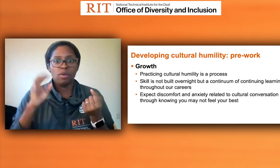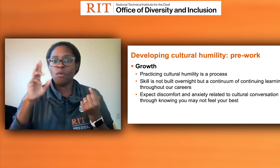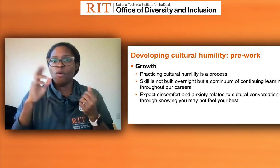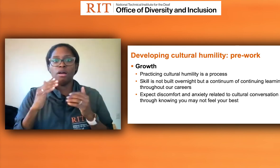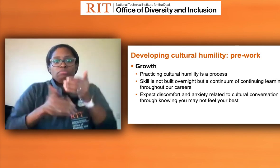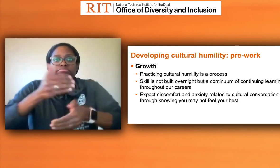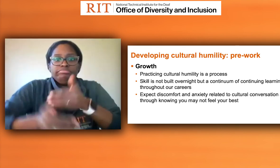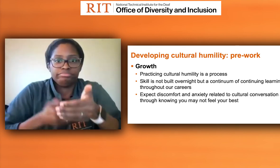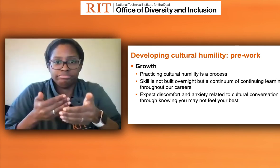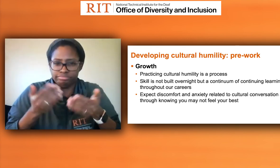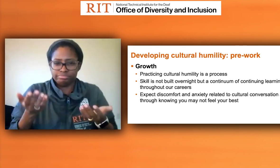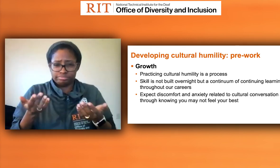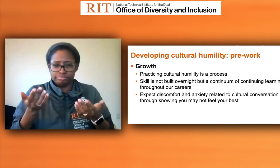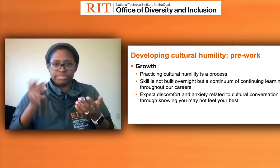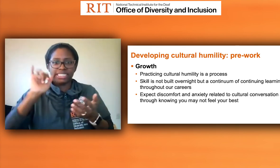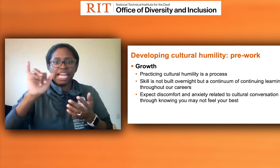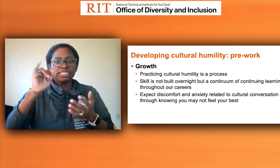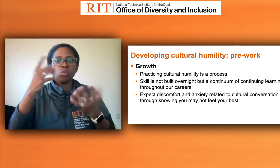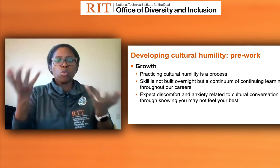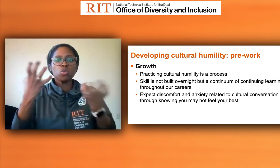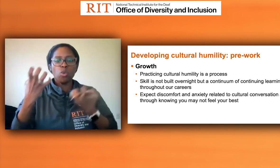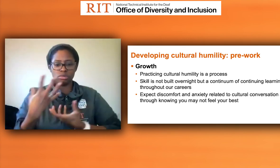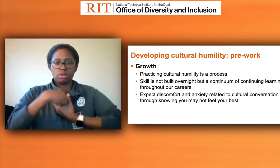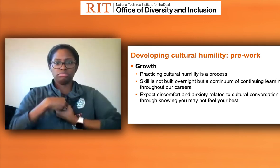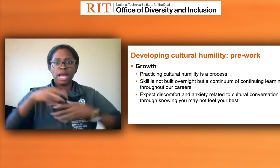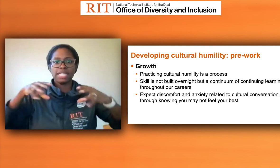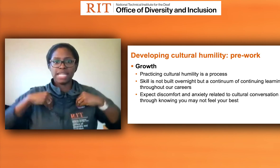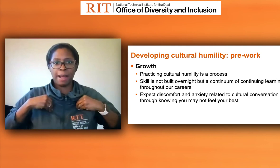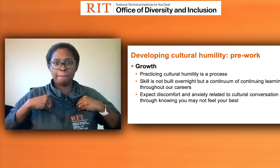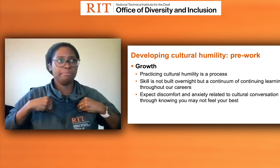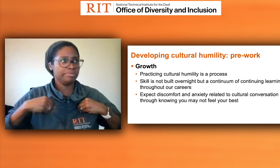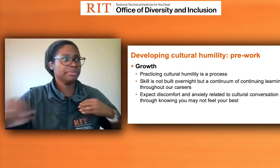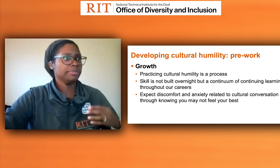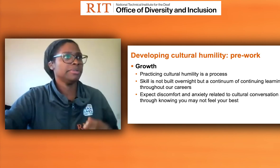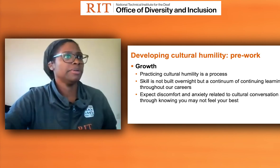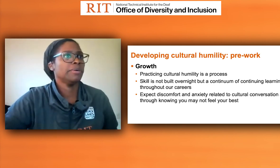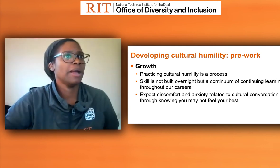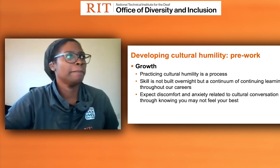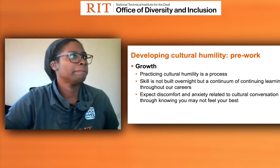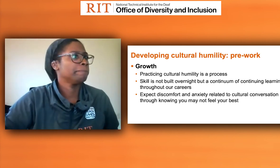some place of healing, some place of progress, and consider what you want to adapt and adopt